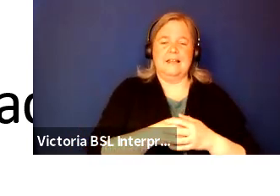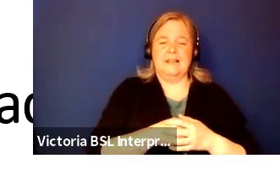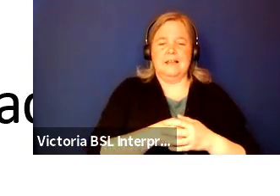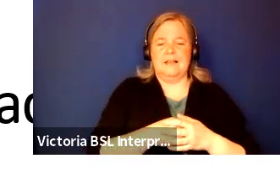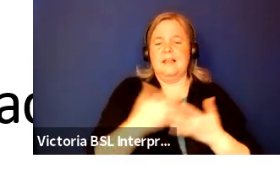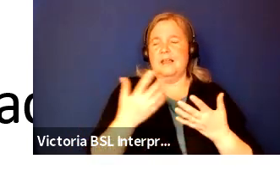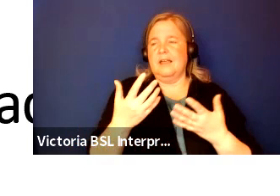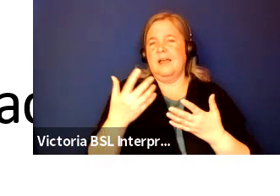In the